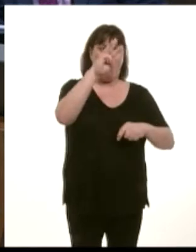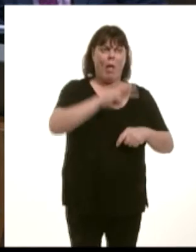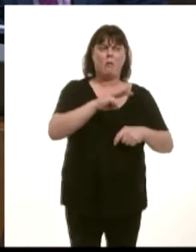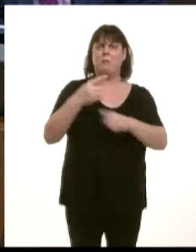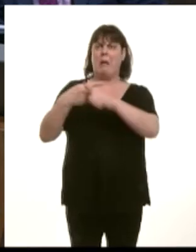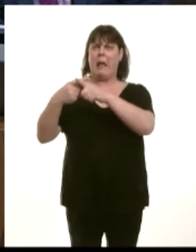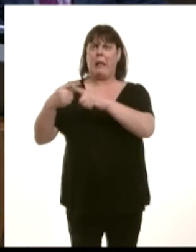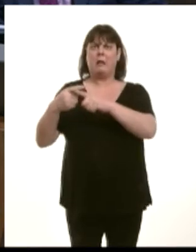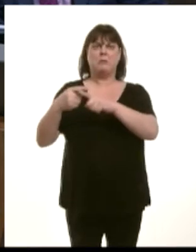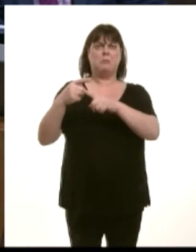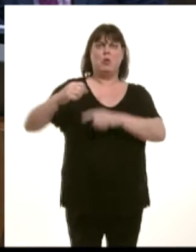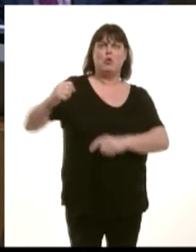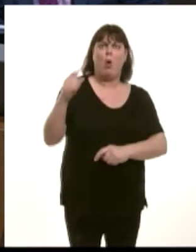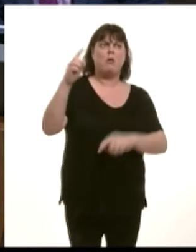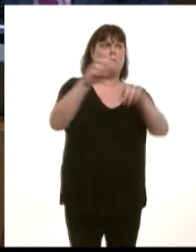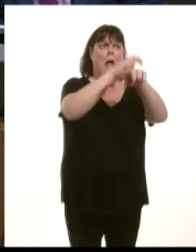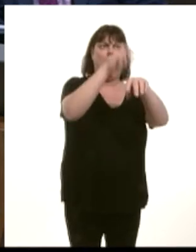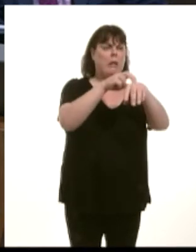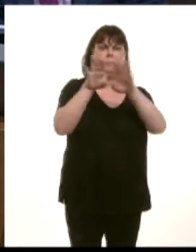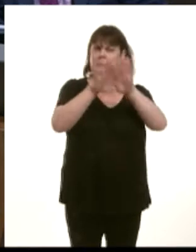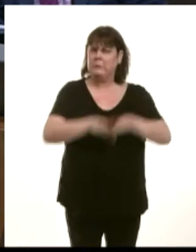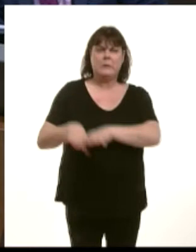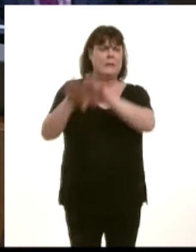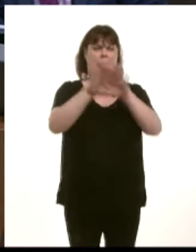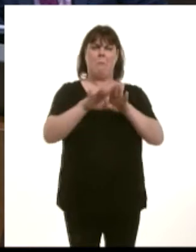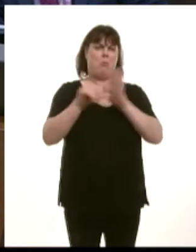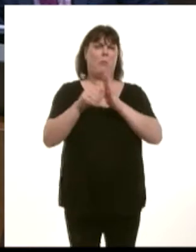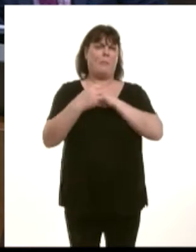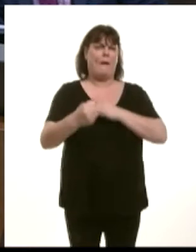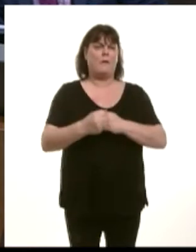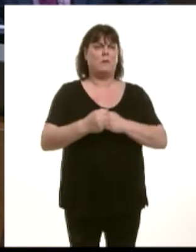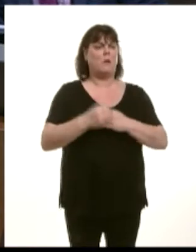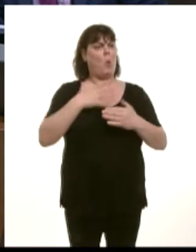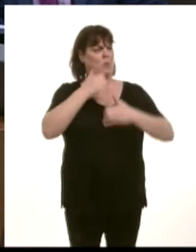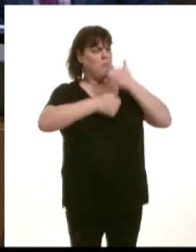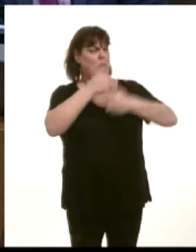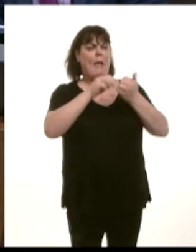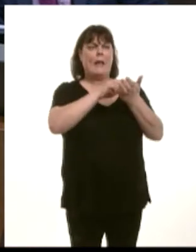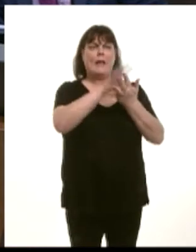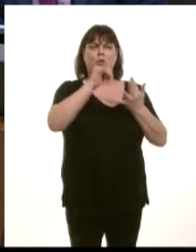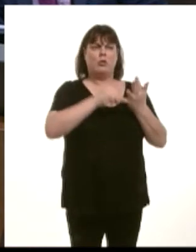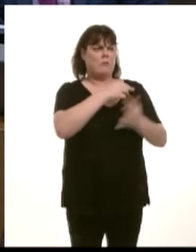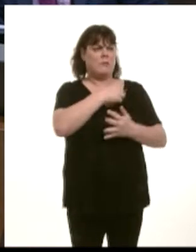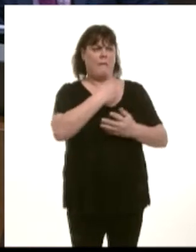I want to pay tribute to the NHS staff, who have dealt, in difficult circumstances, with